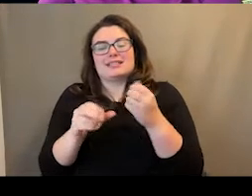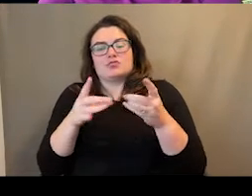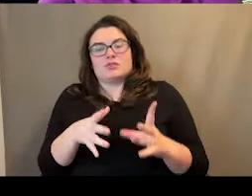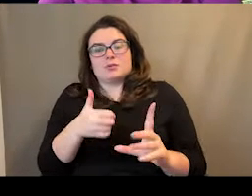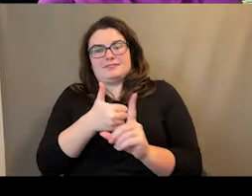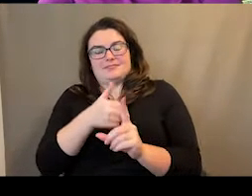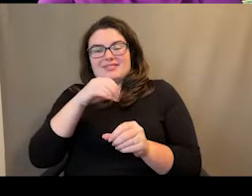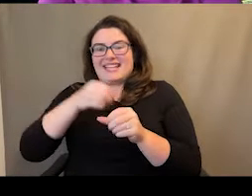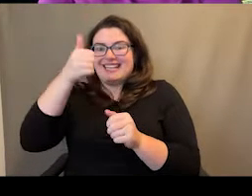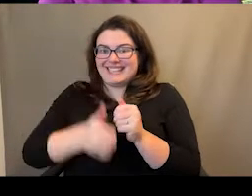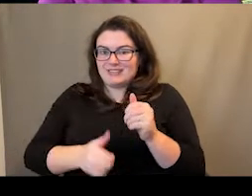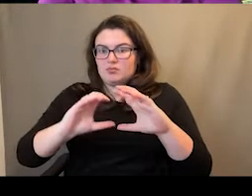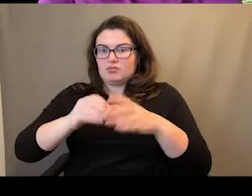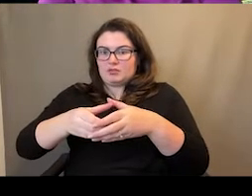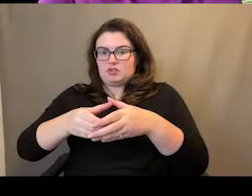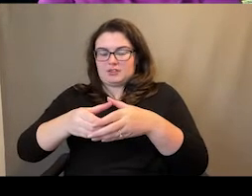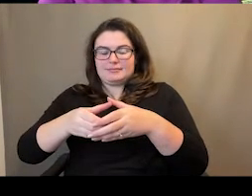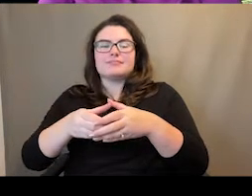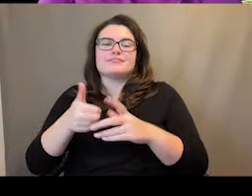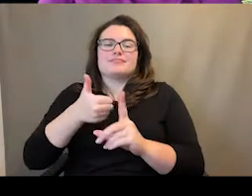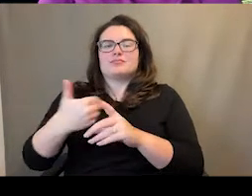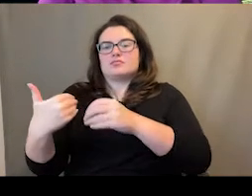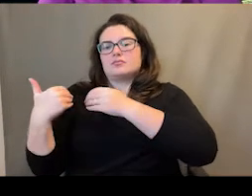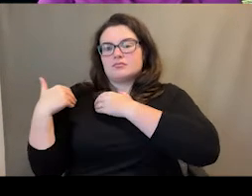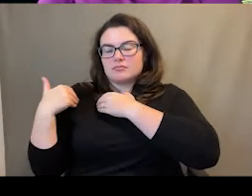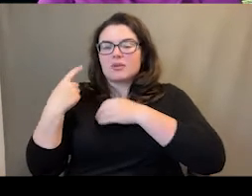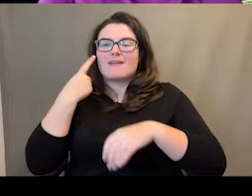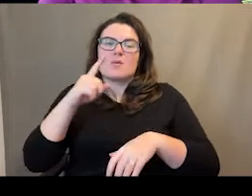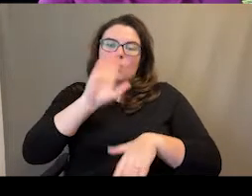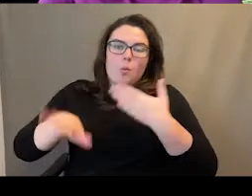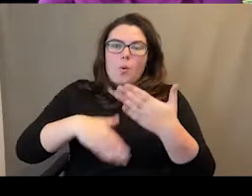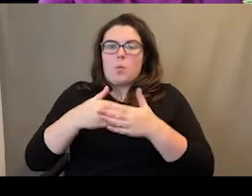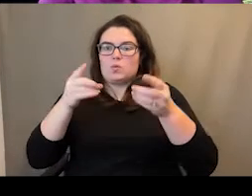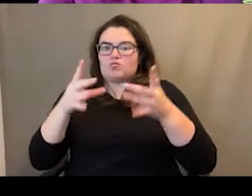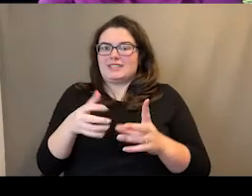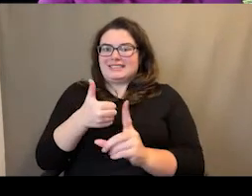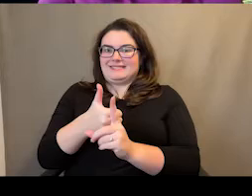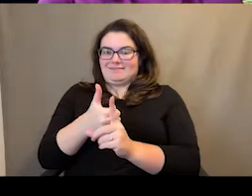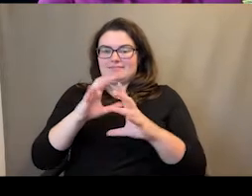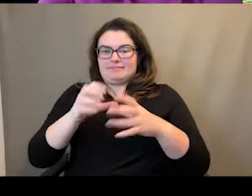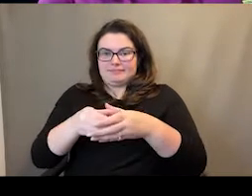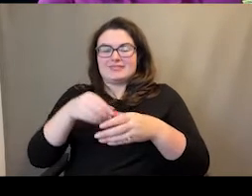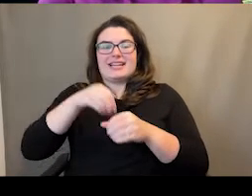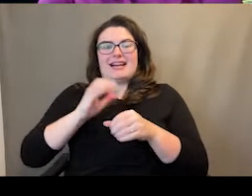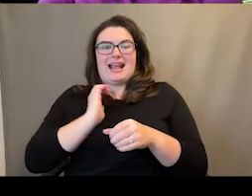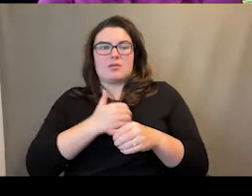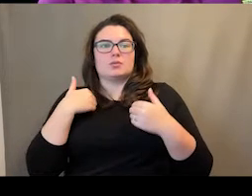each directorate is responsible for the entire directorate. In our directorate, we have Sylvia Butterfield,